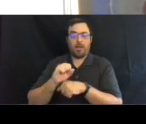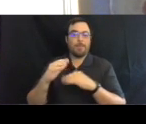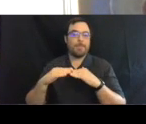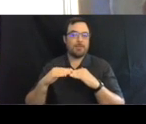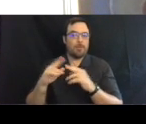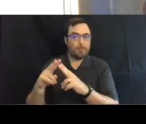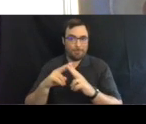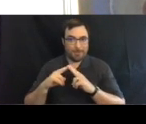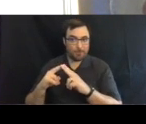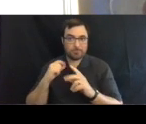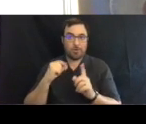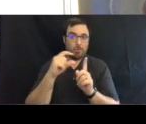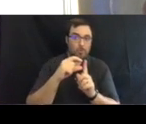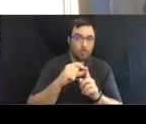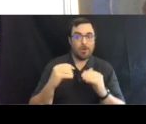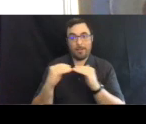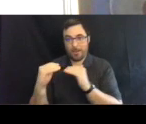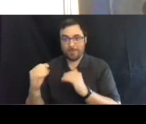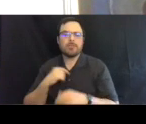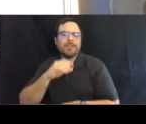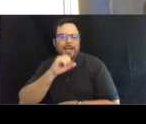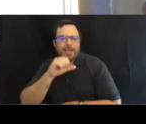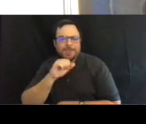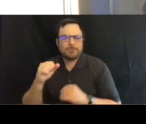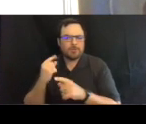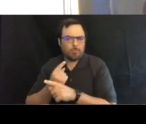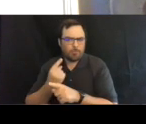that are appropriate so age-appropriate sounds um and I might